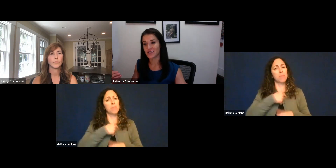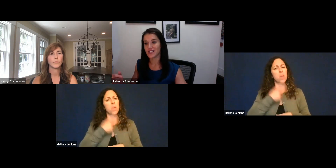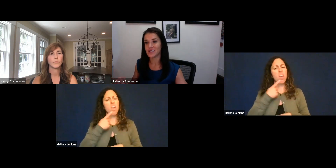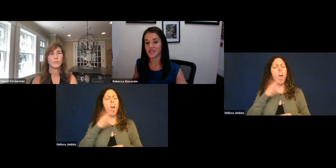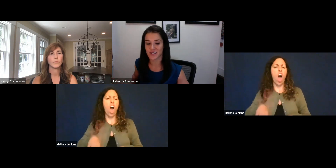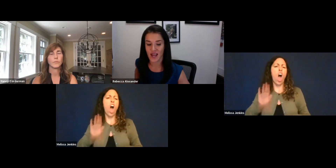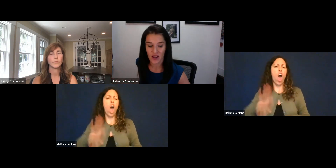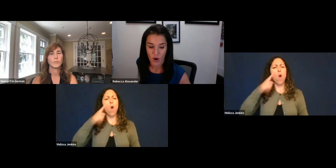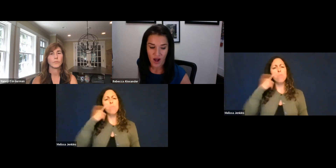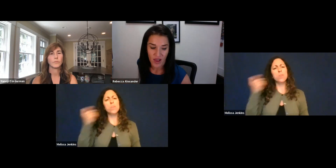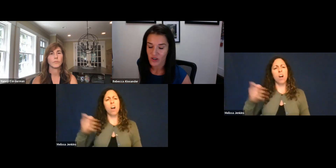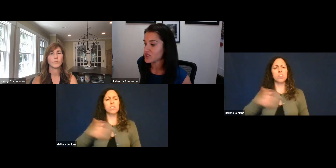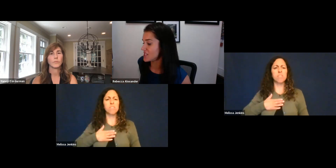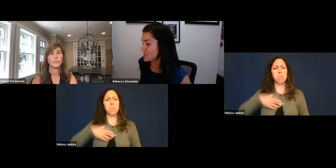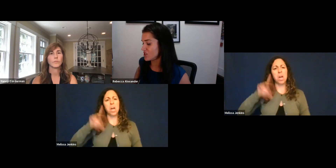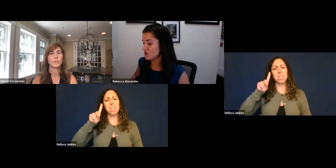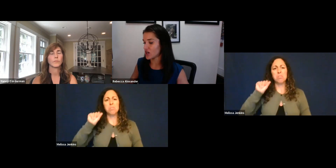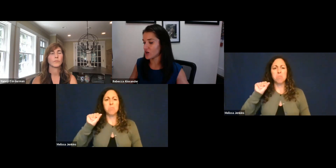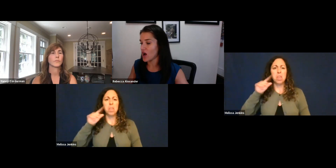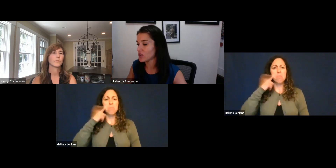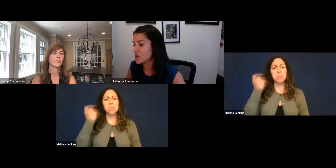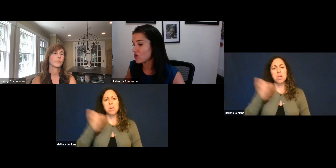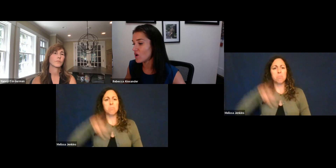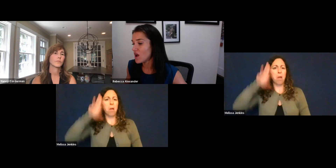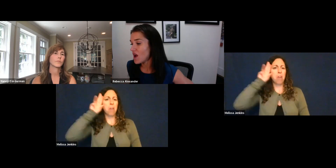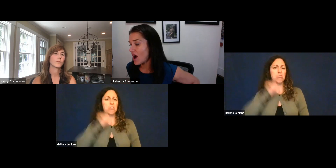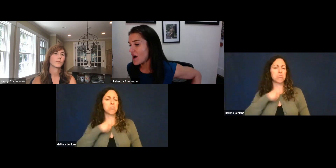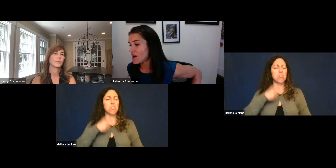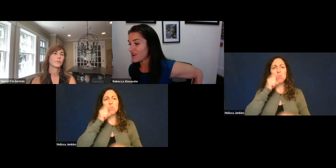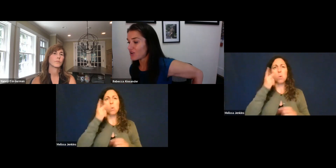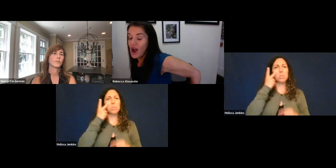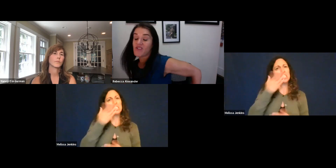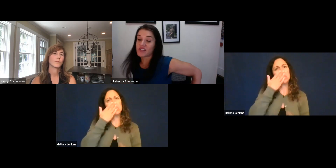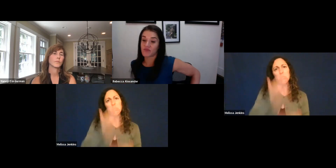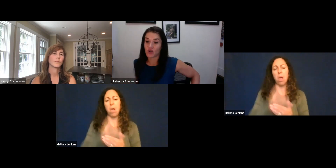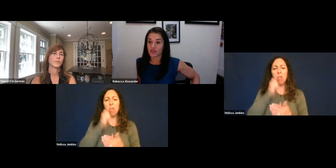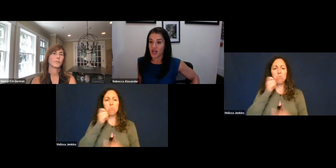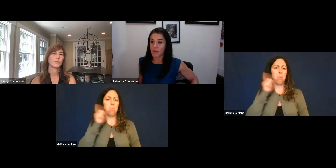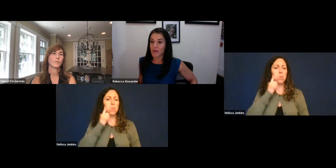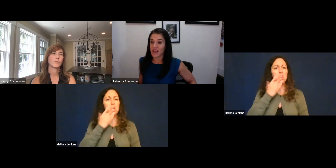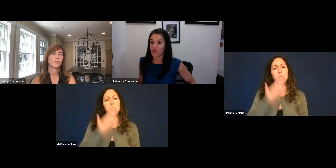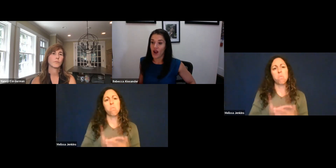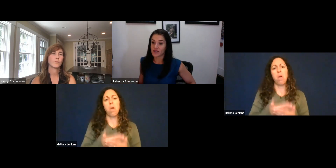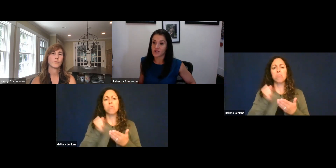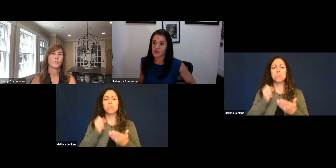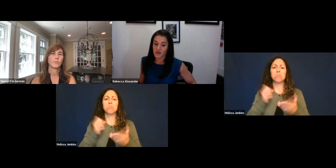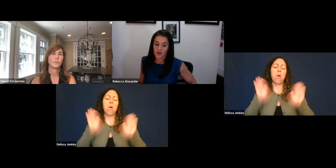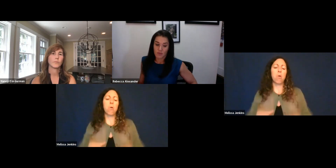It's easy to say, well, I don't see and hear very well, so I don't-- I have a difficult time making friends.